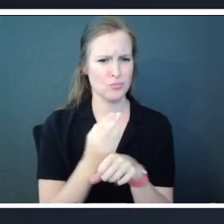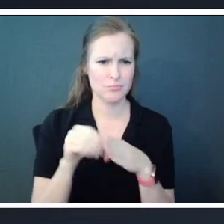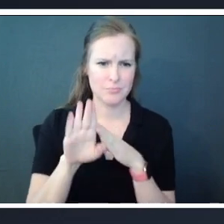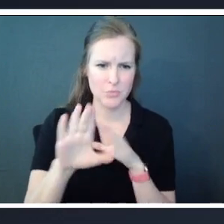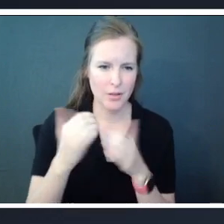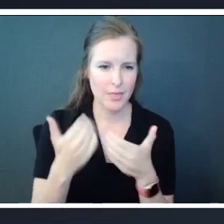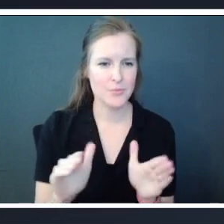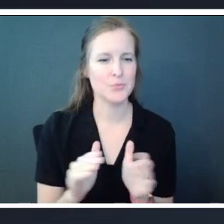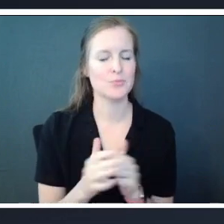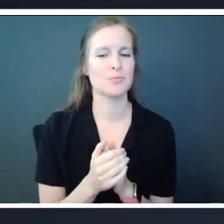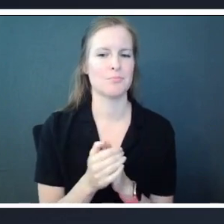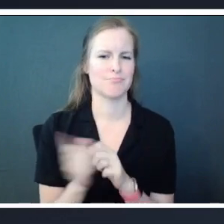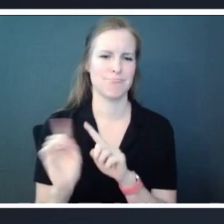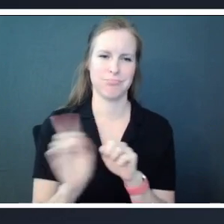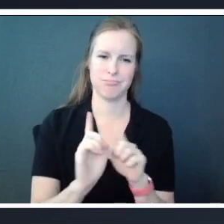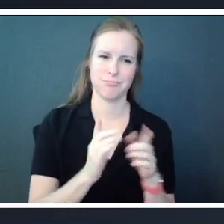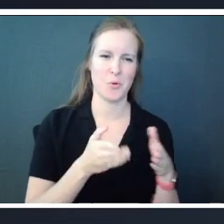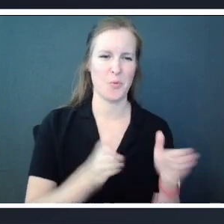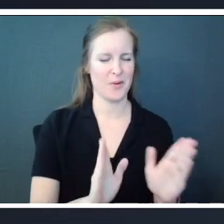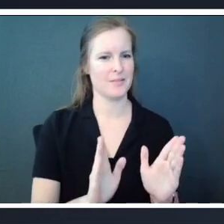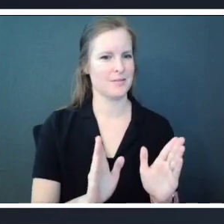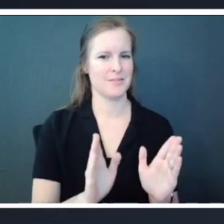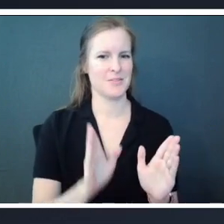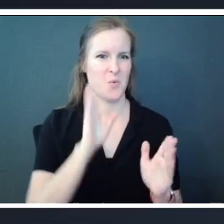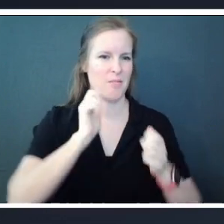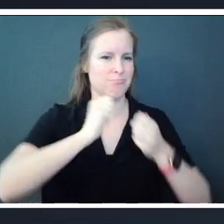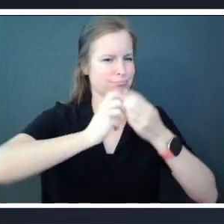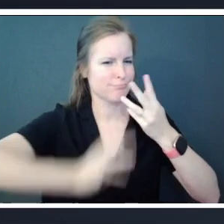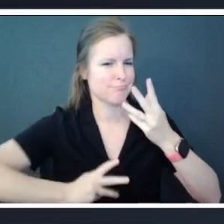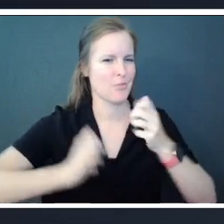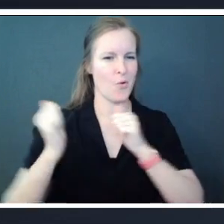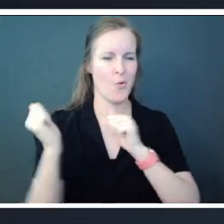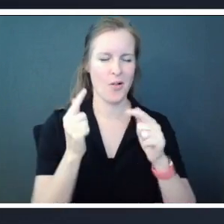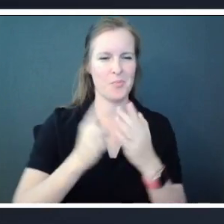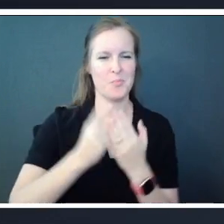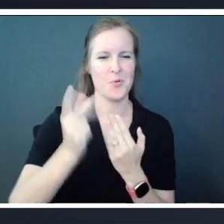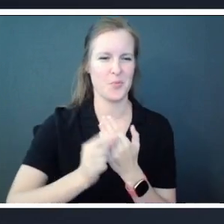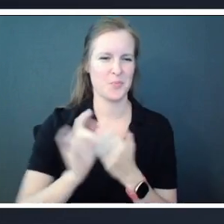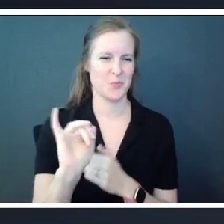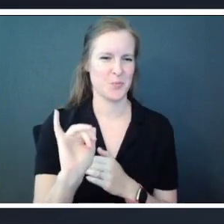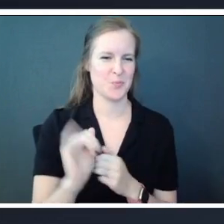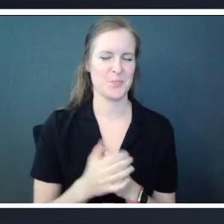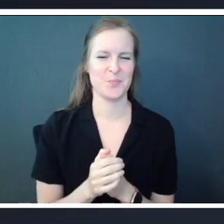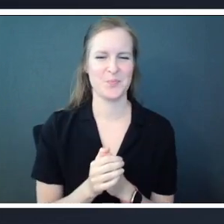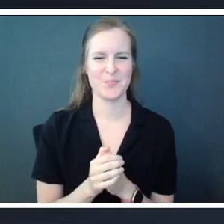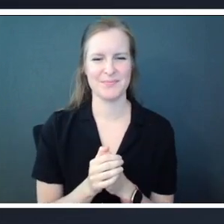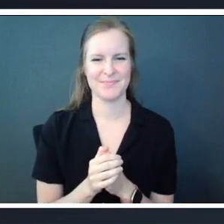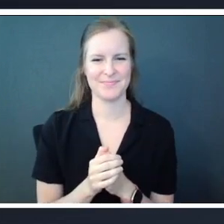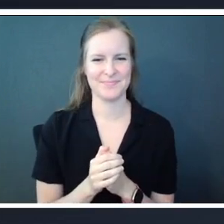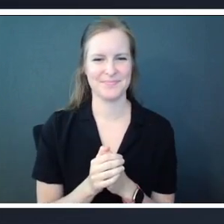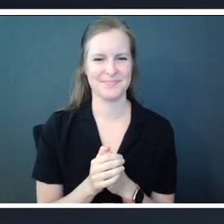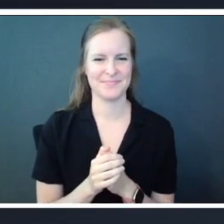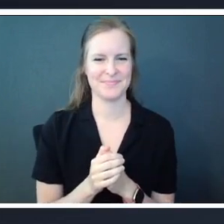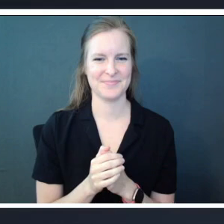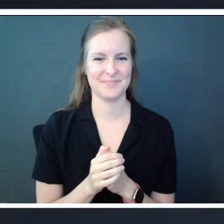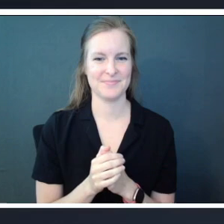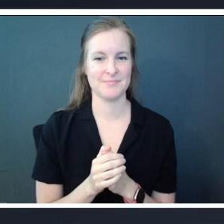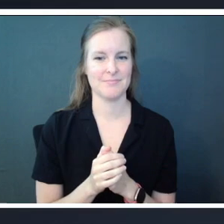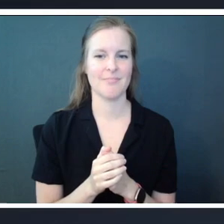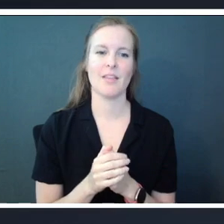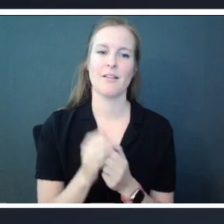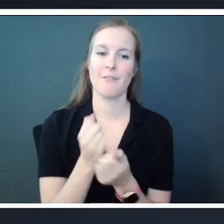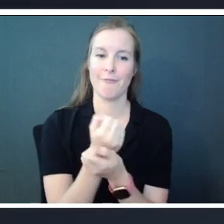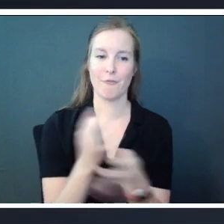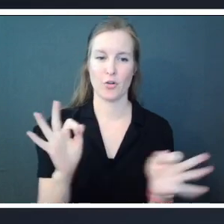of all of our programs that we have. Next. So, as I said, these are free K-5 programs.